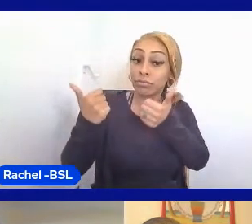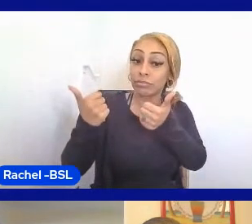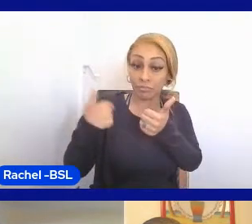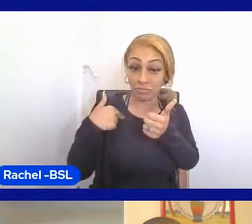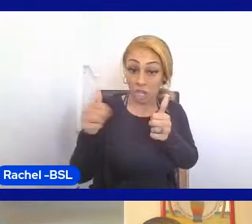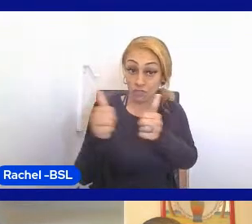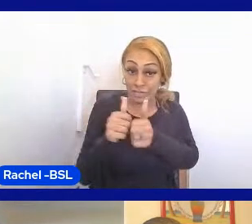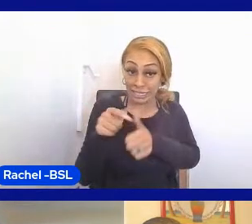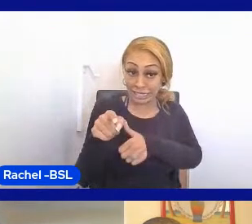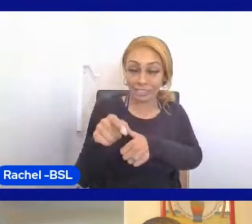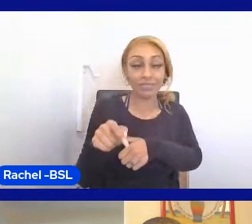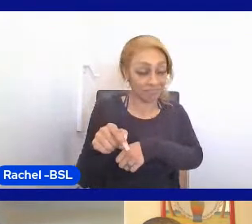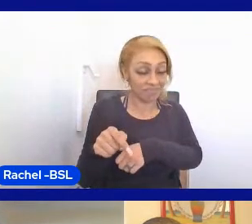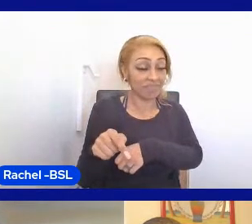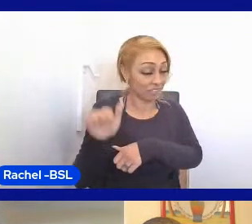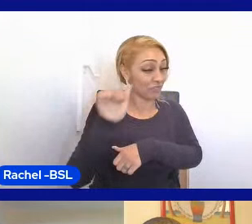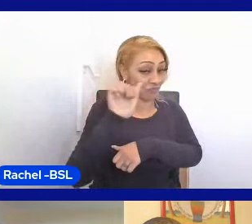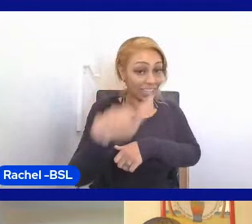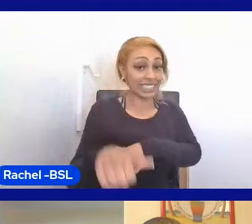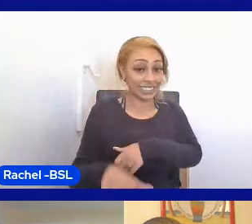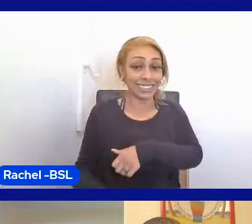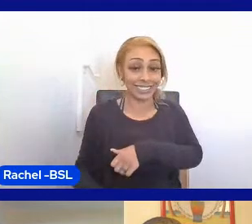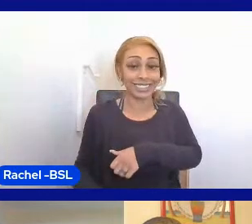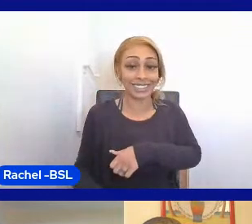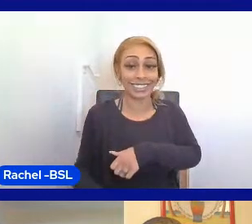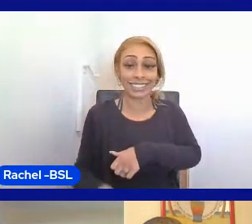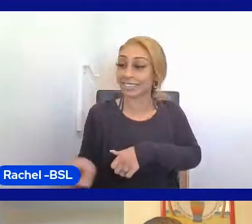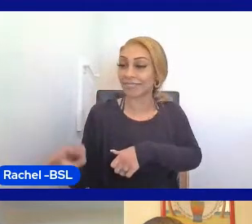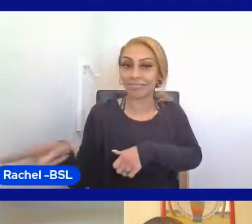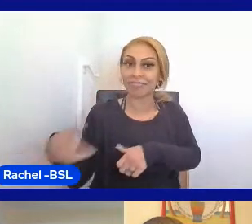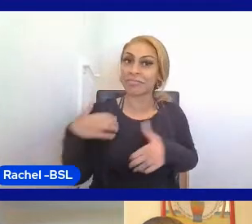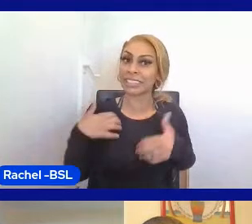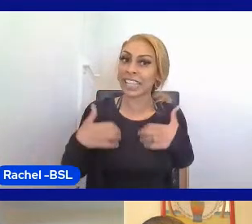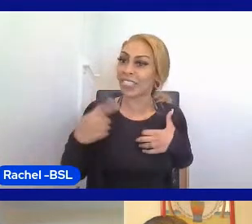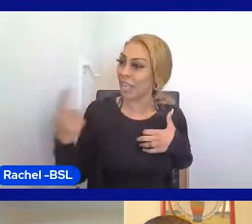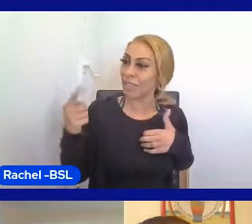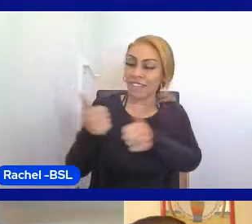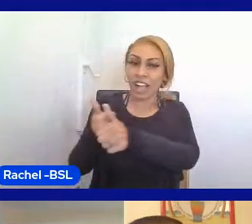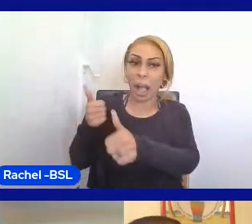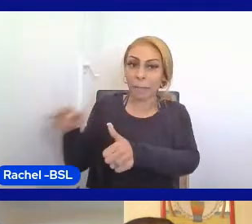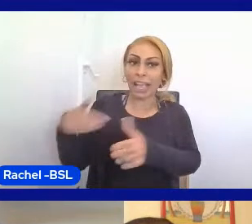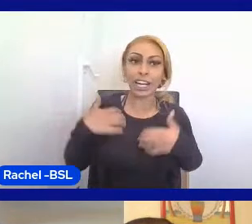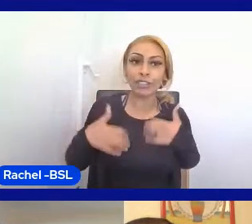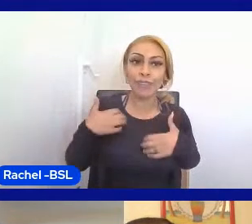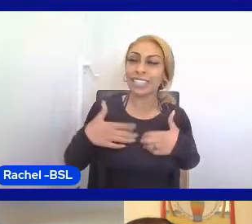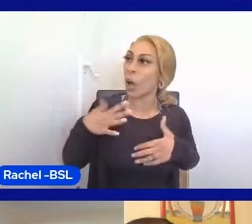Would you agree? Yes, that is correct. They were very much interested in expanding